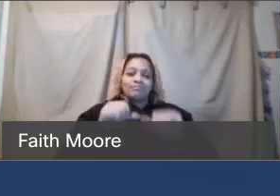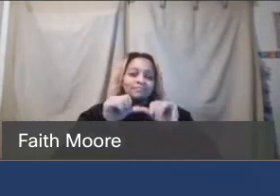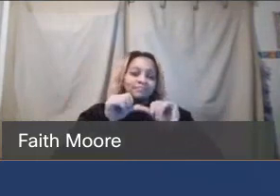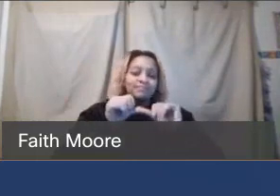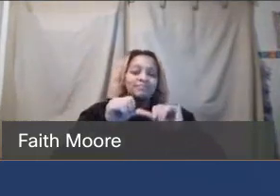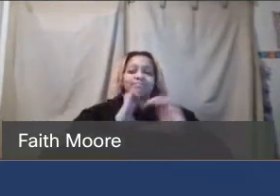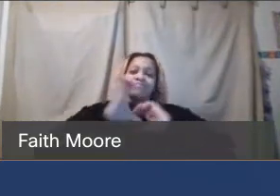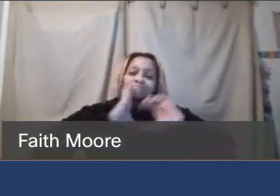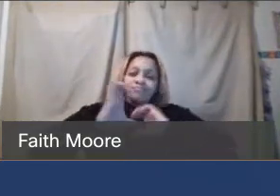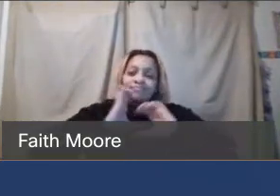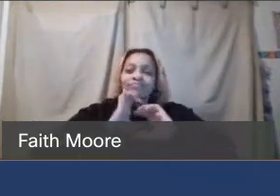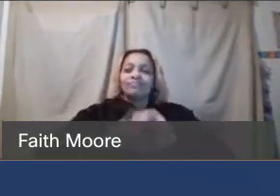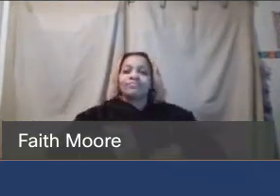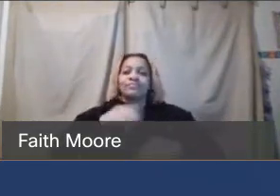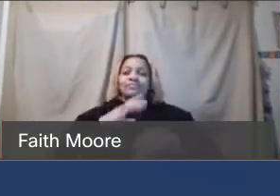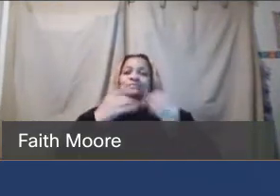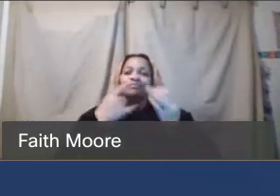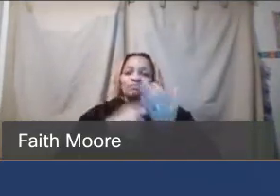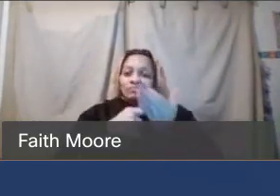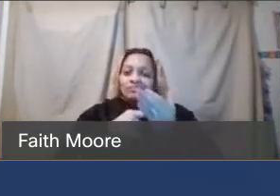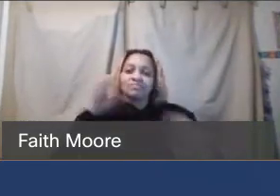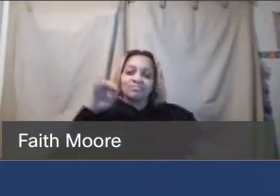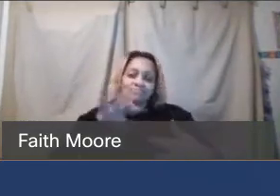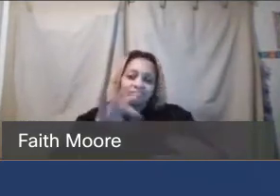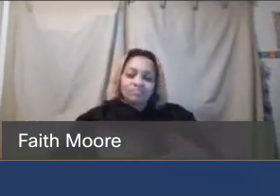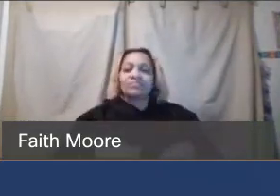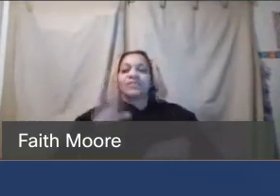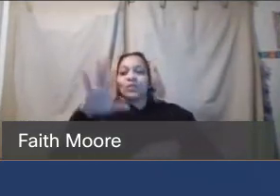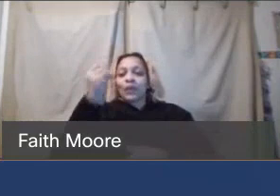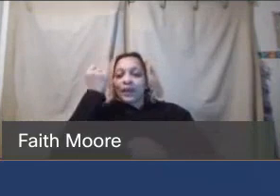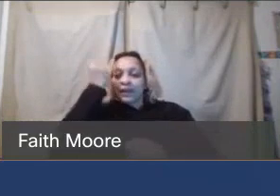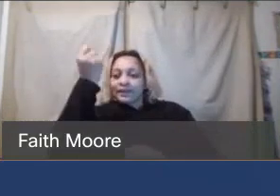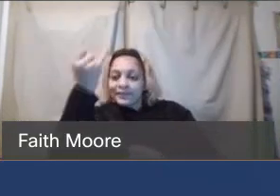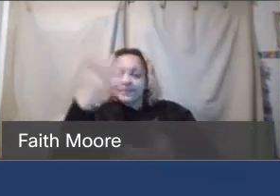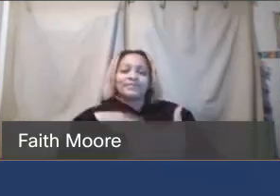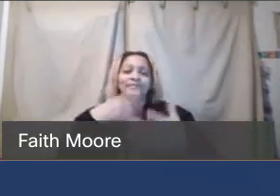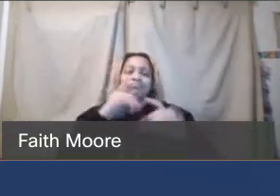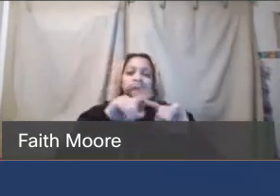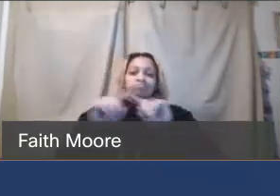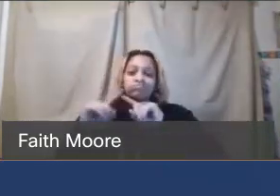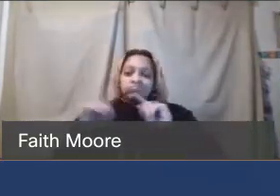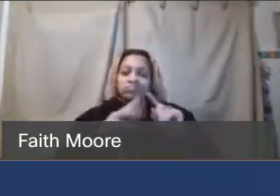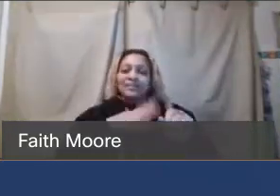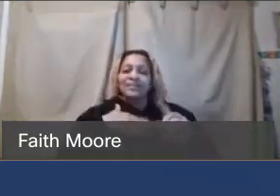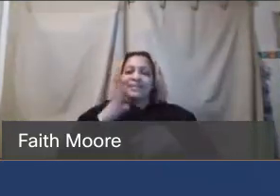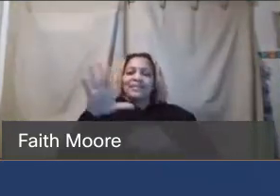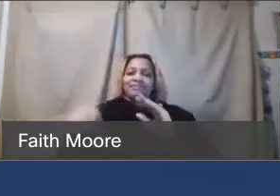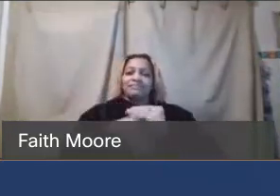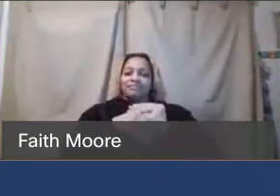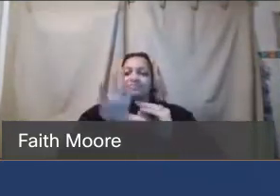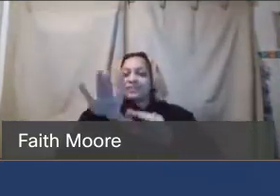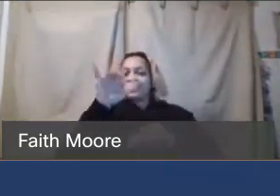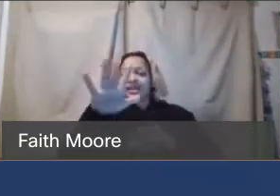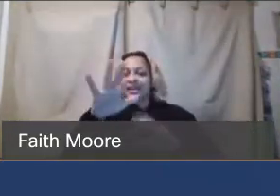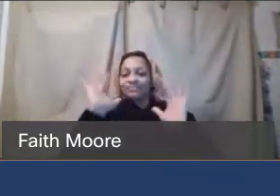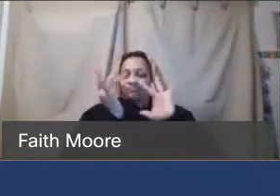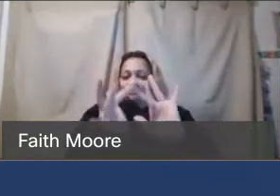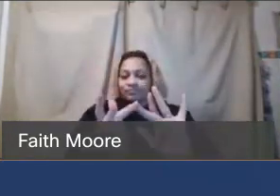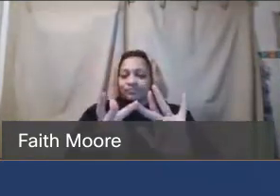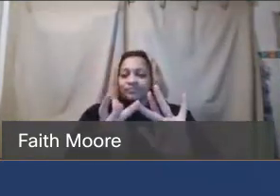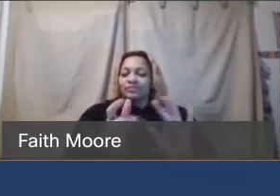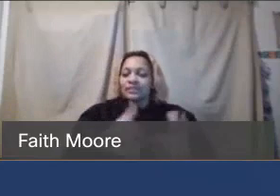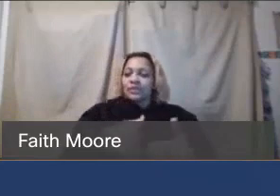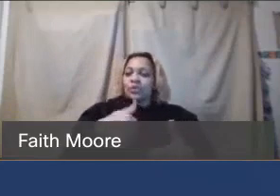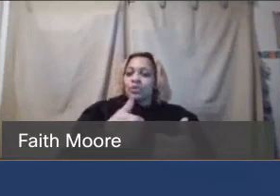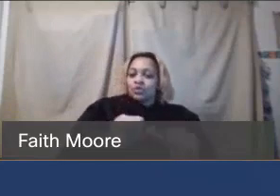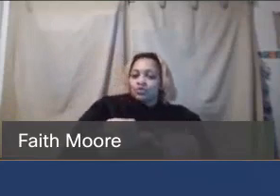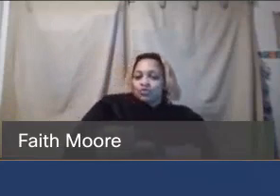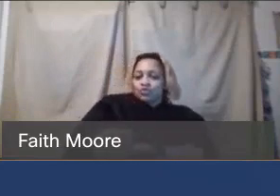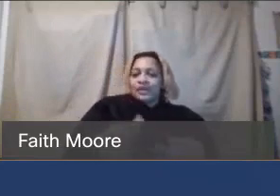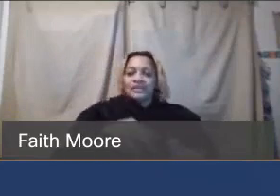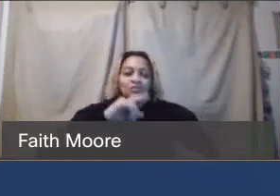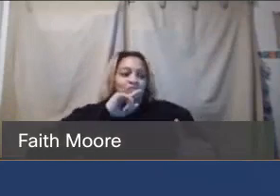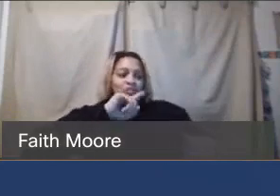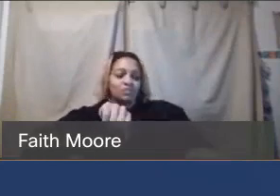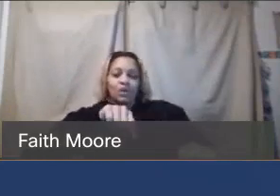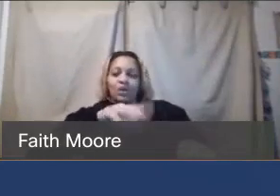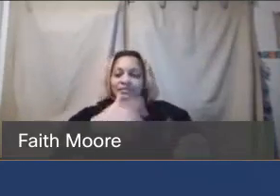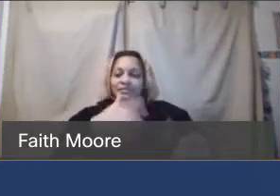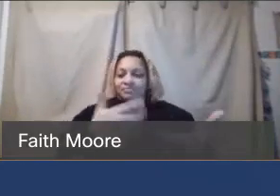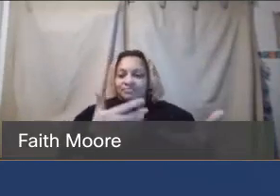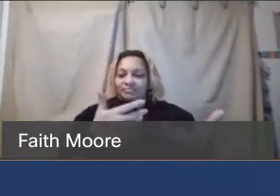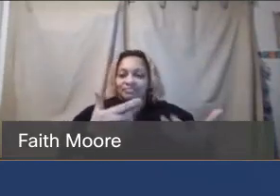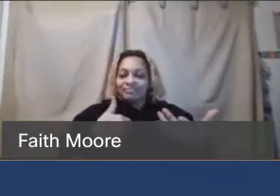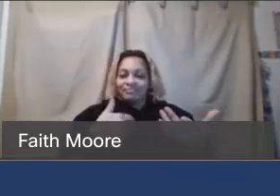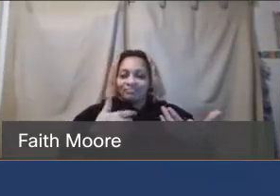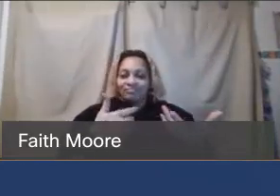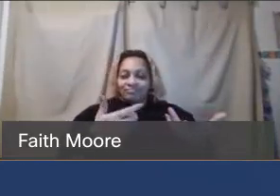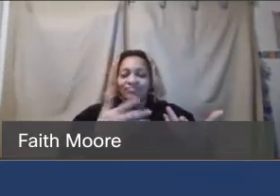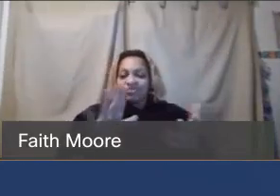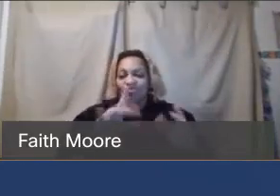At this location, and is also in the chat, share your ideas and comments, we're tracking them documenting into to our, to the best extent possible responding to them within the limitations of the scope of work for this and interim.